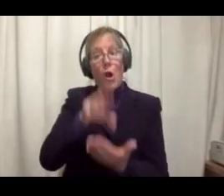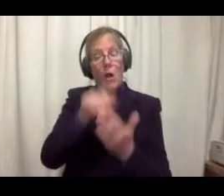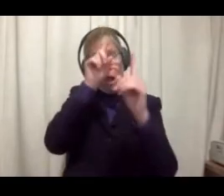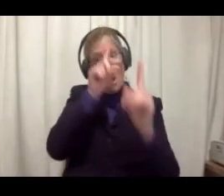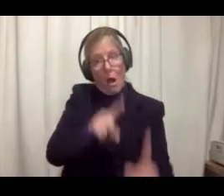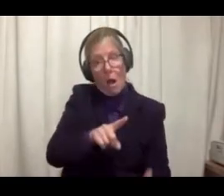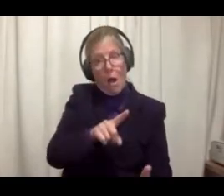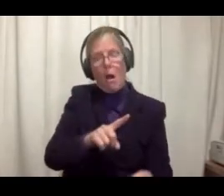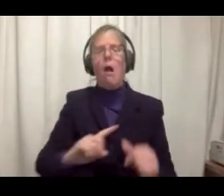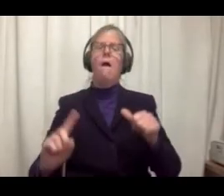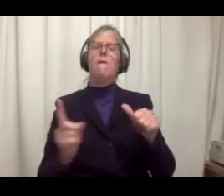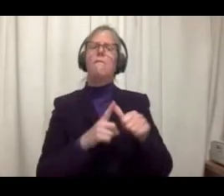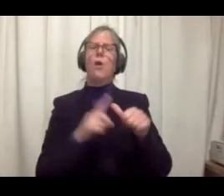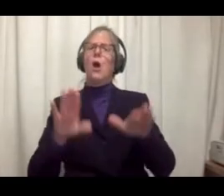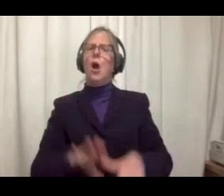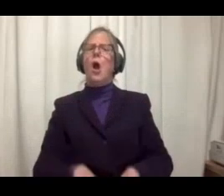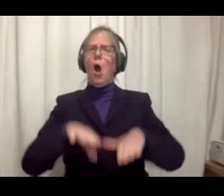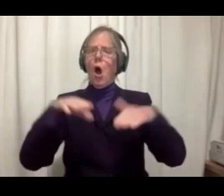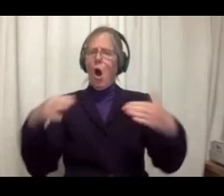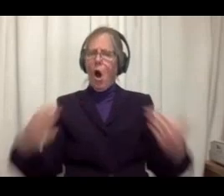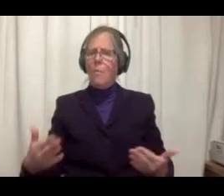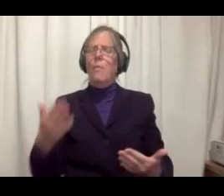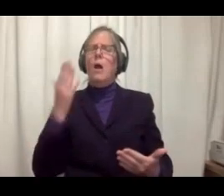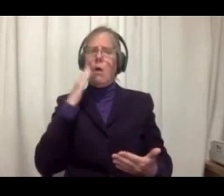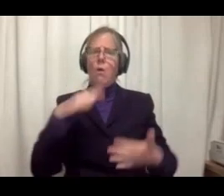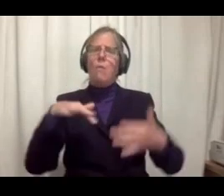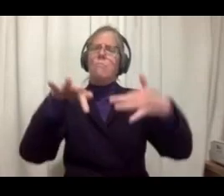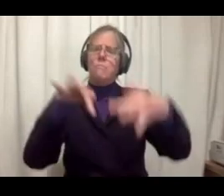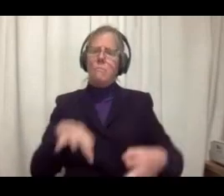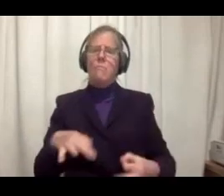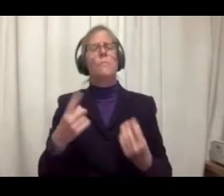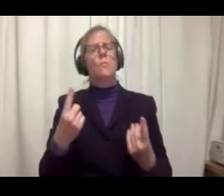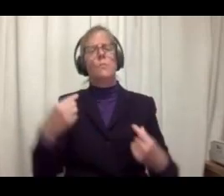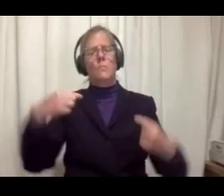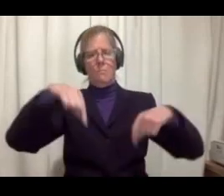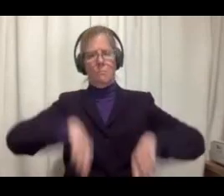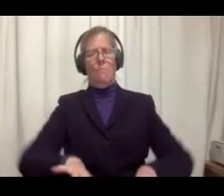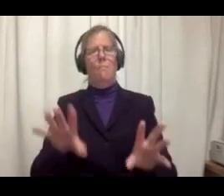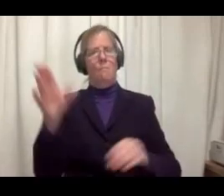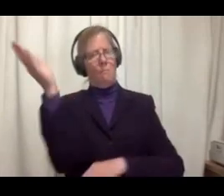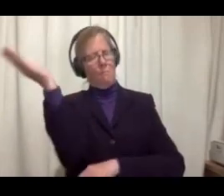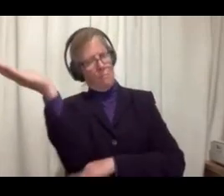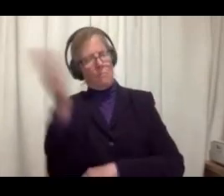ourselves in what this session is all about. As a DIF grantee, your project is developing many